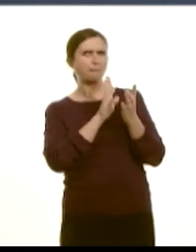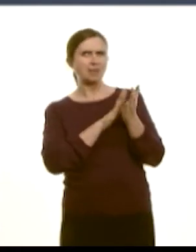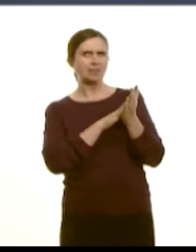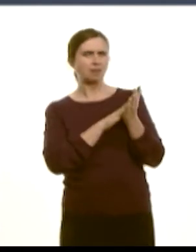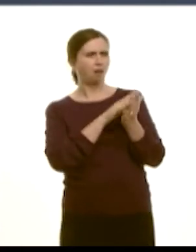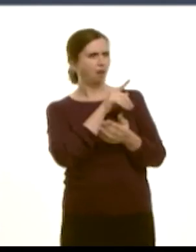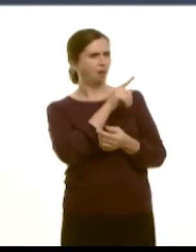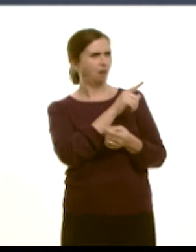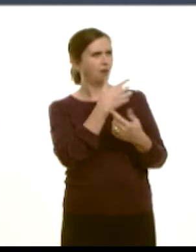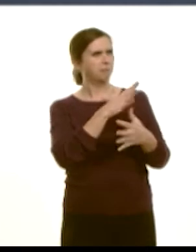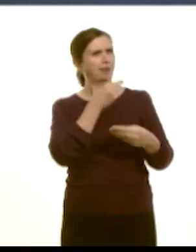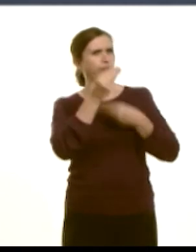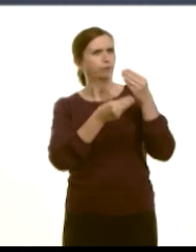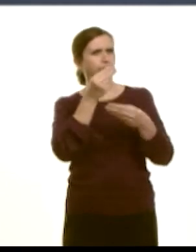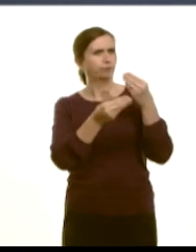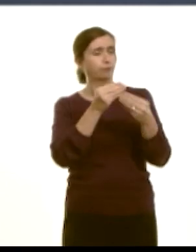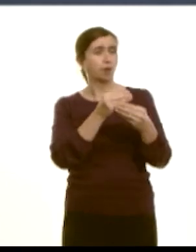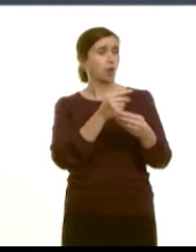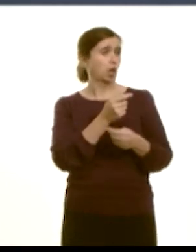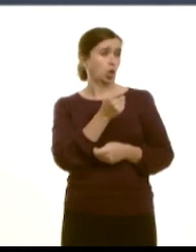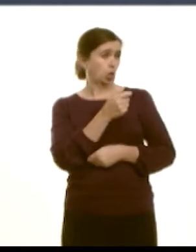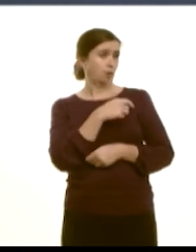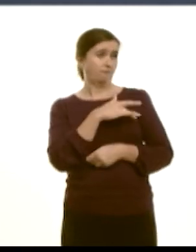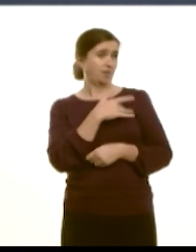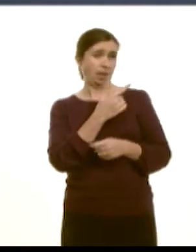to the point of no returnóor so it is reported, anyway.